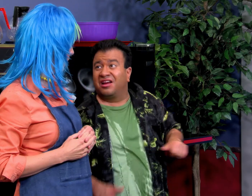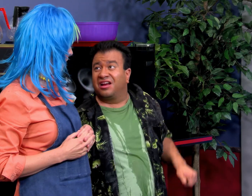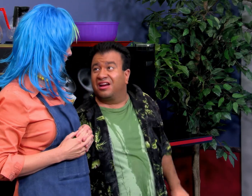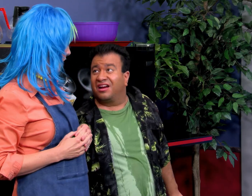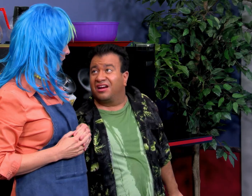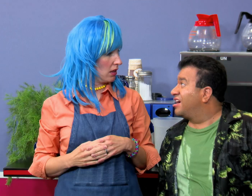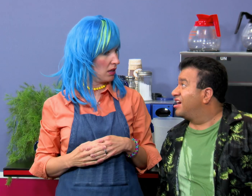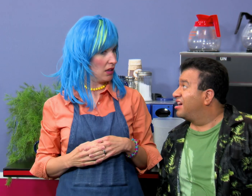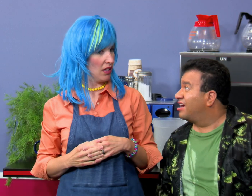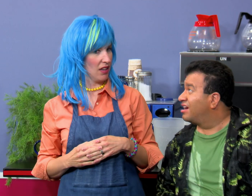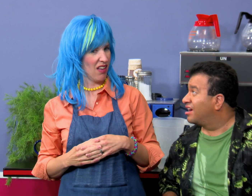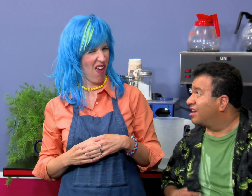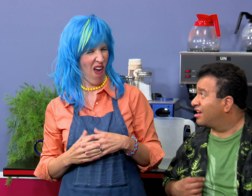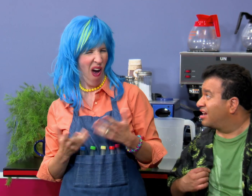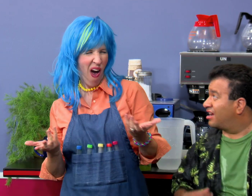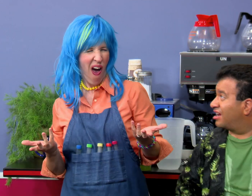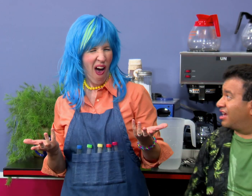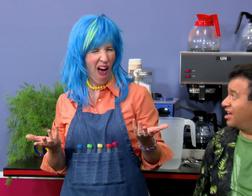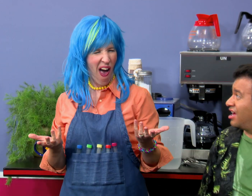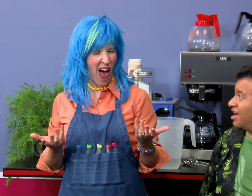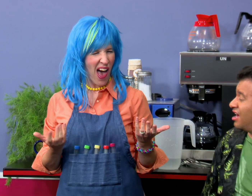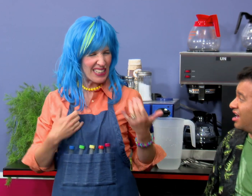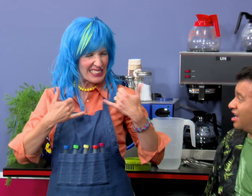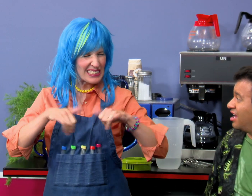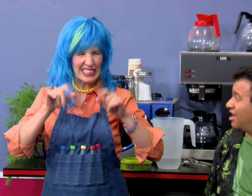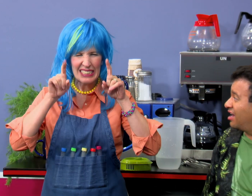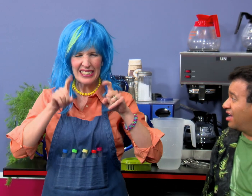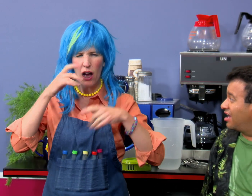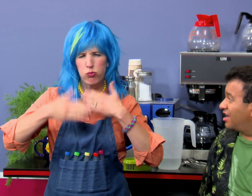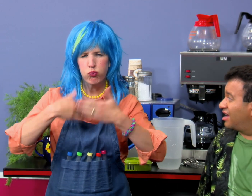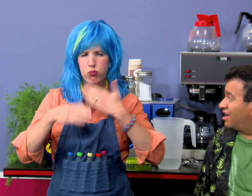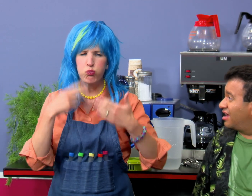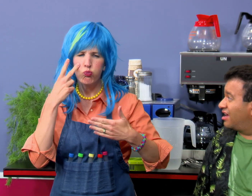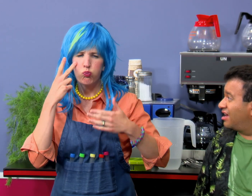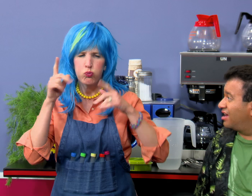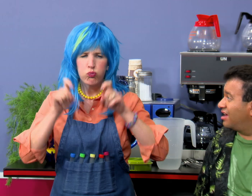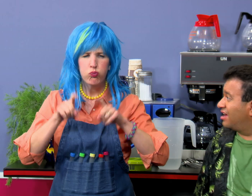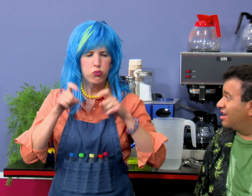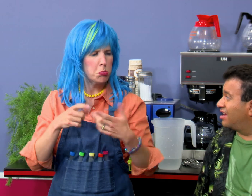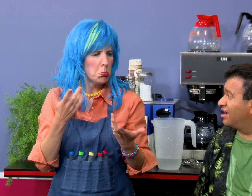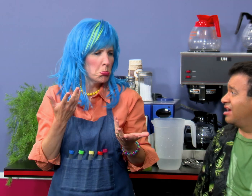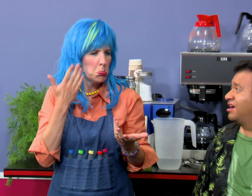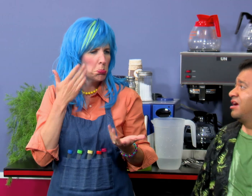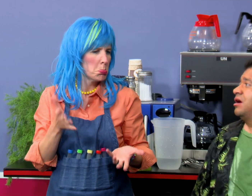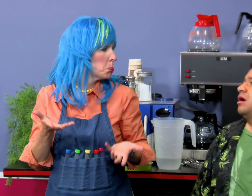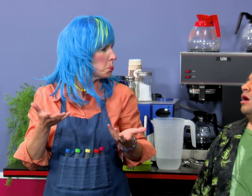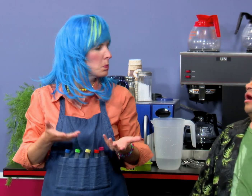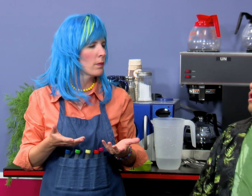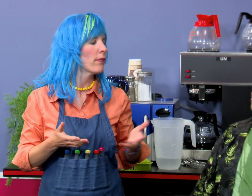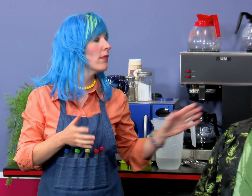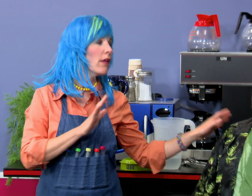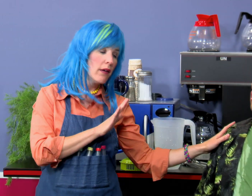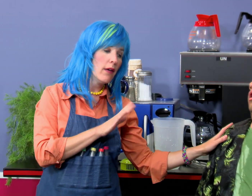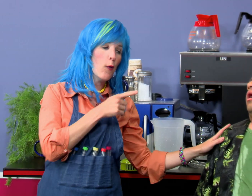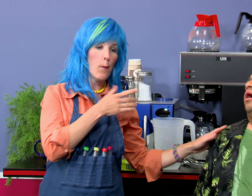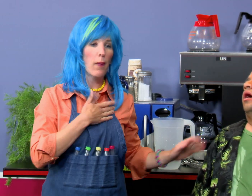YOU'RE NOT SURE? WELL, IT'S A WORK IN PROGRESS.